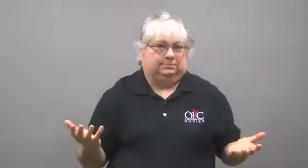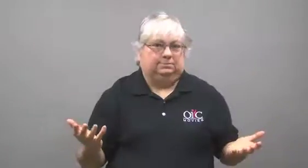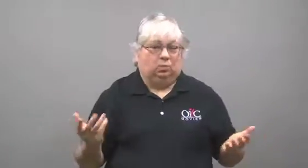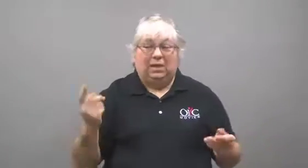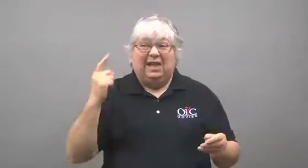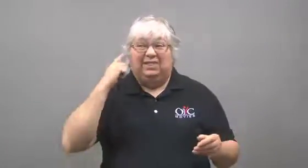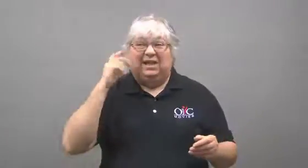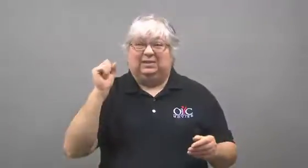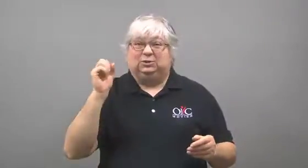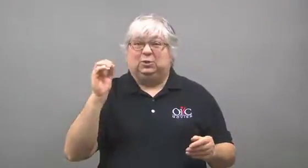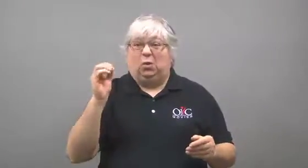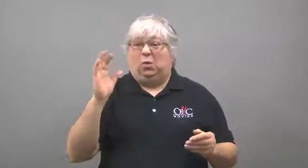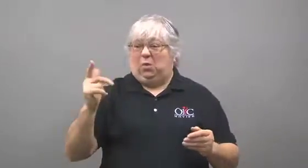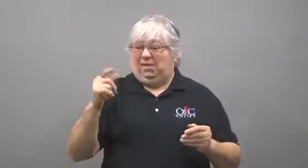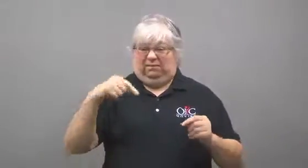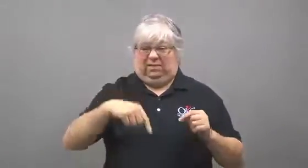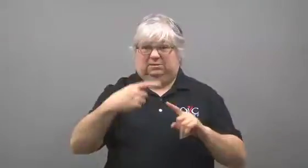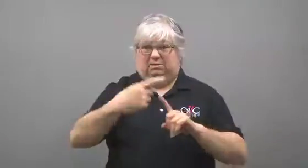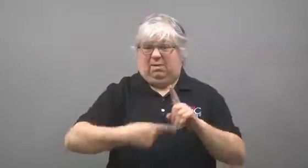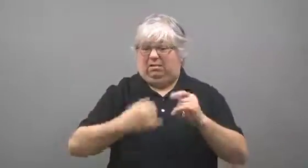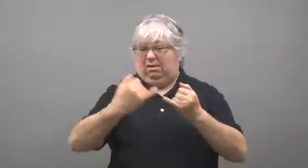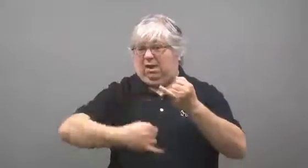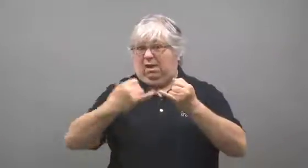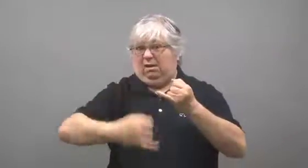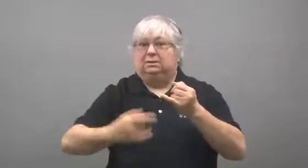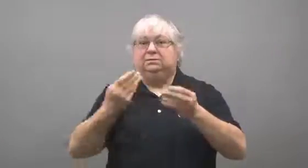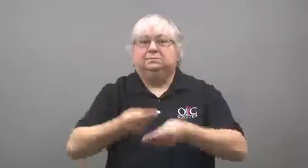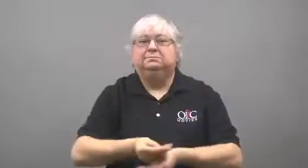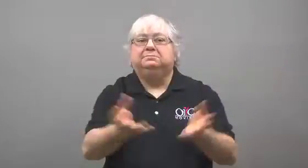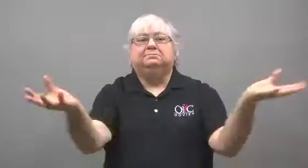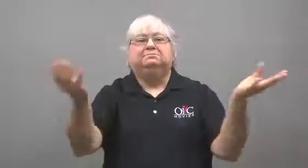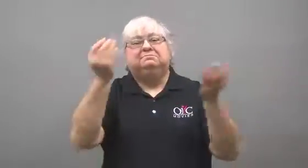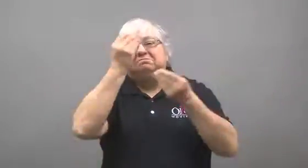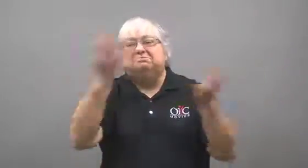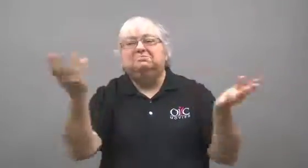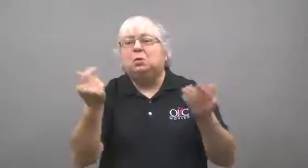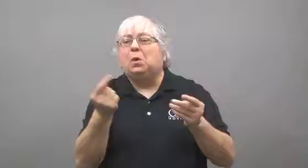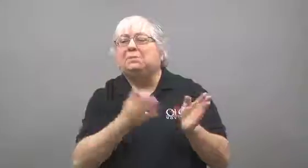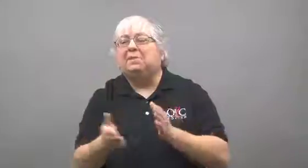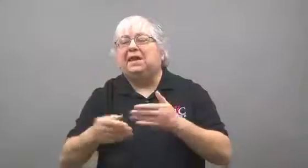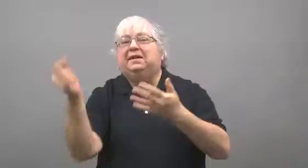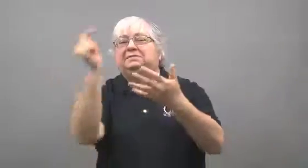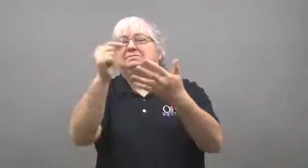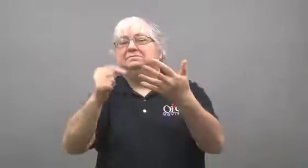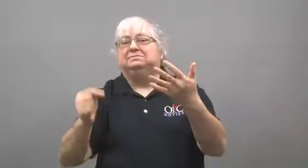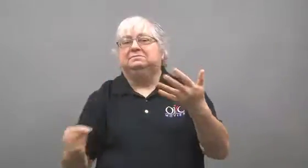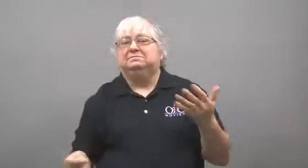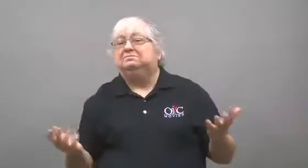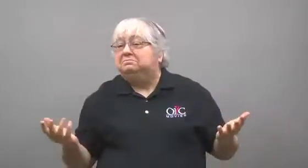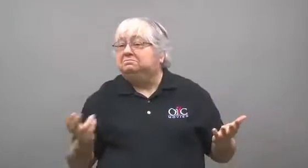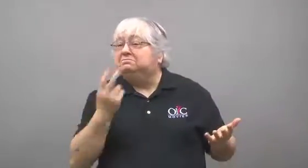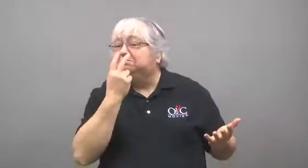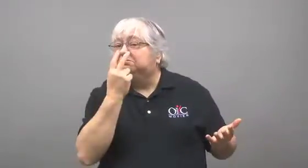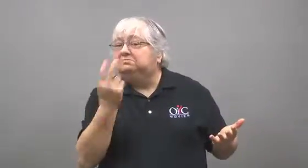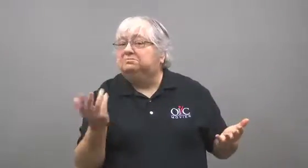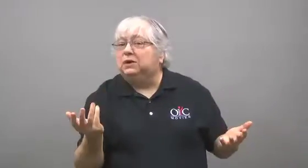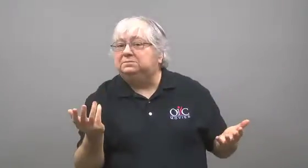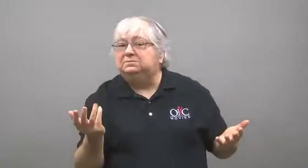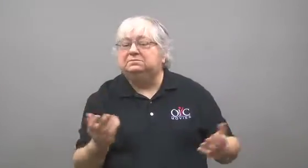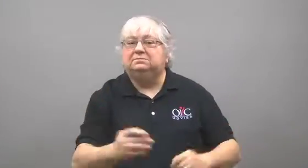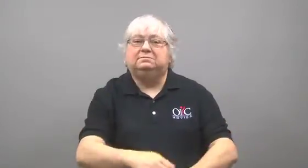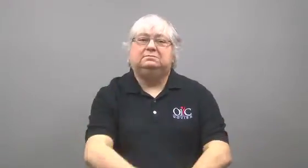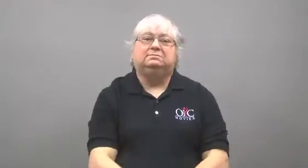It's expected details will be released at the end of this month.